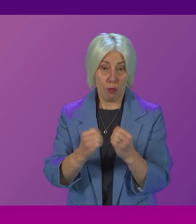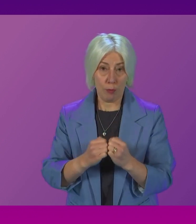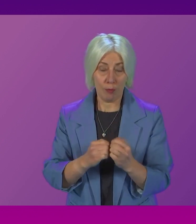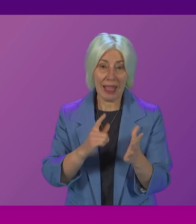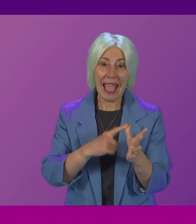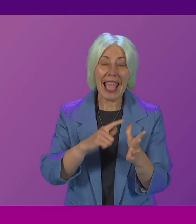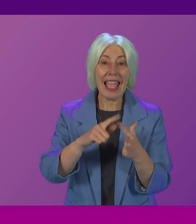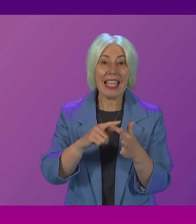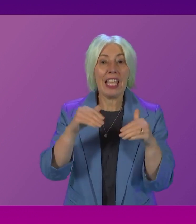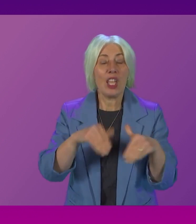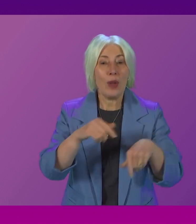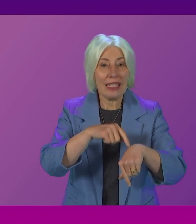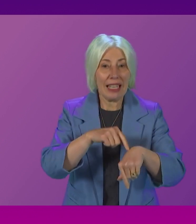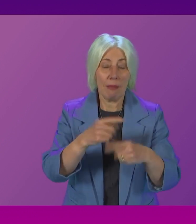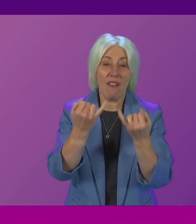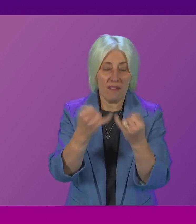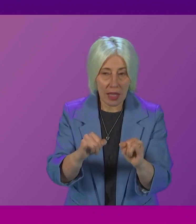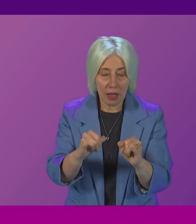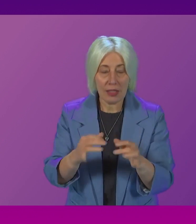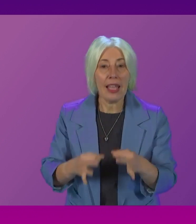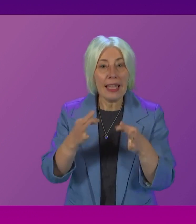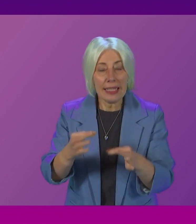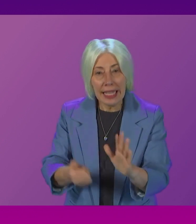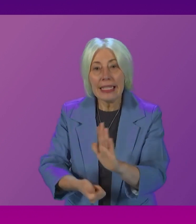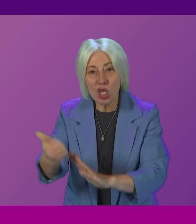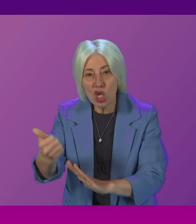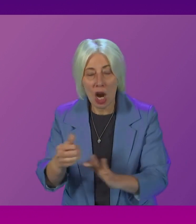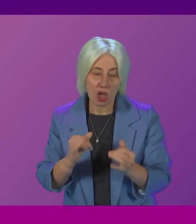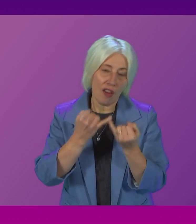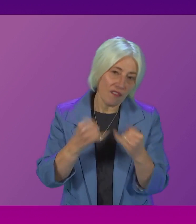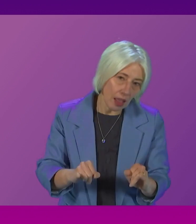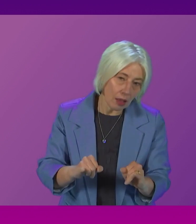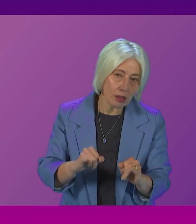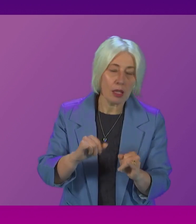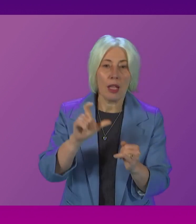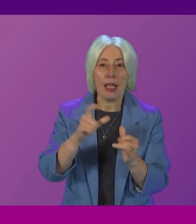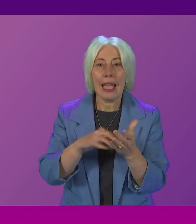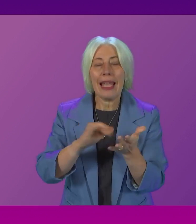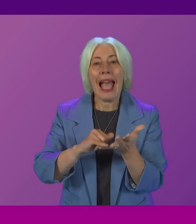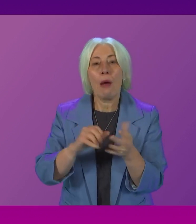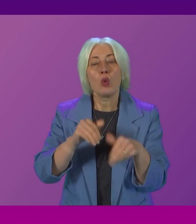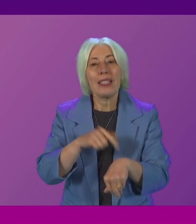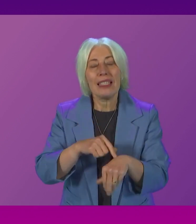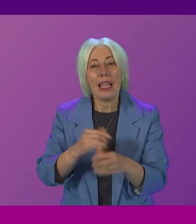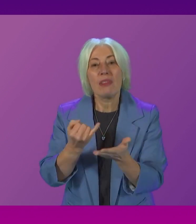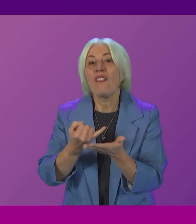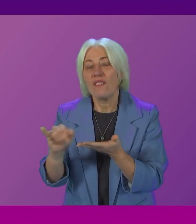has failed. On CAMHS waiting times, it has failed. On the 12-week first out-patient appointment,